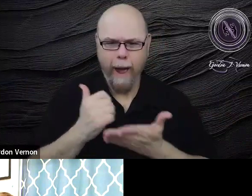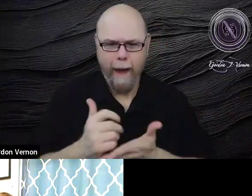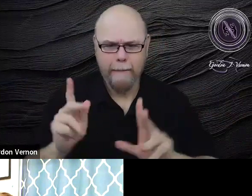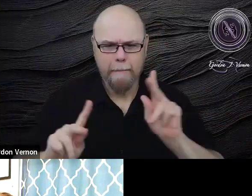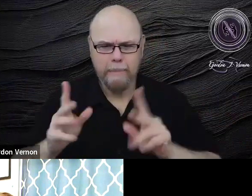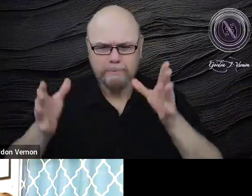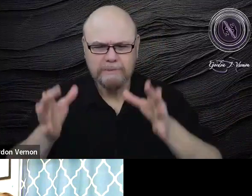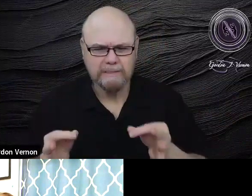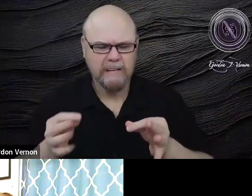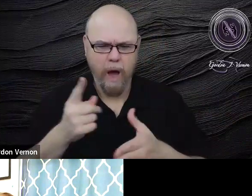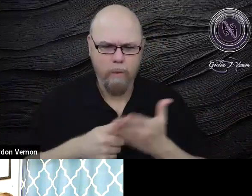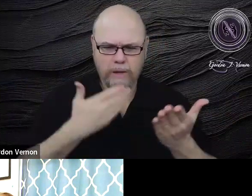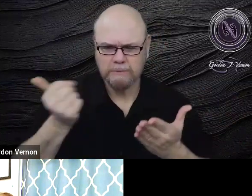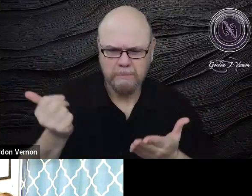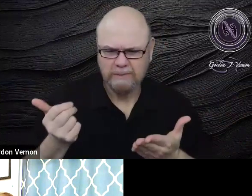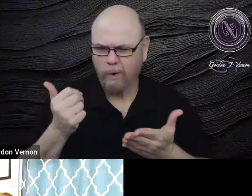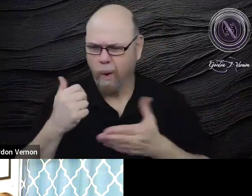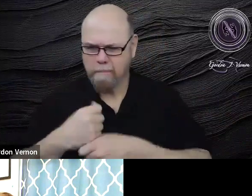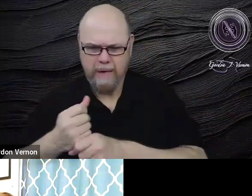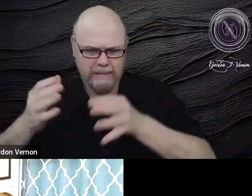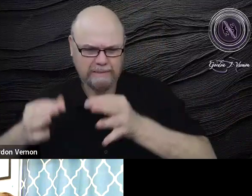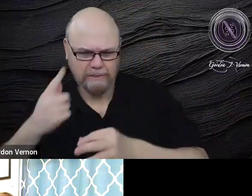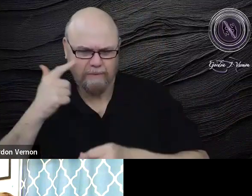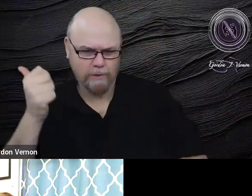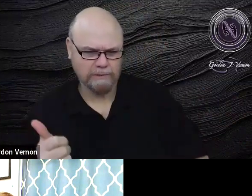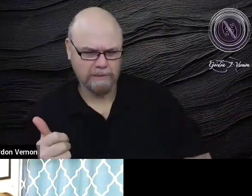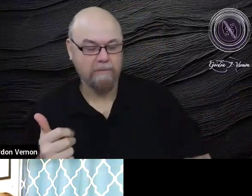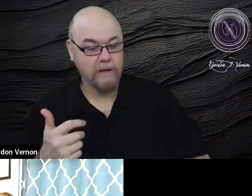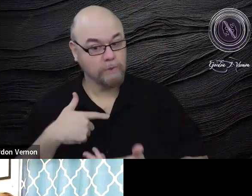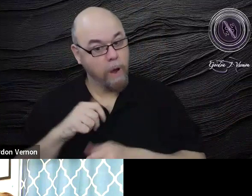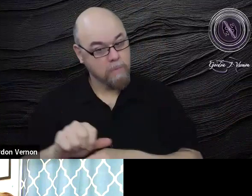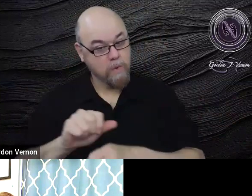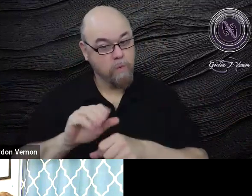So that basically means they decrease in their subjective,